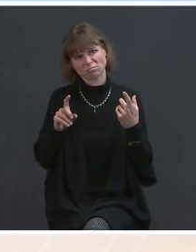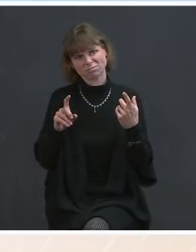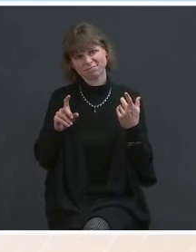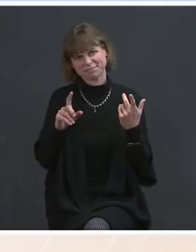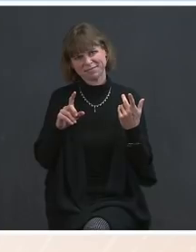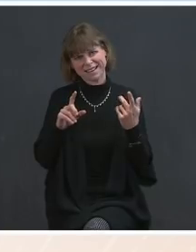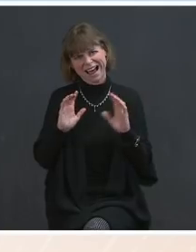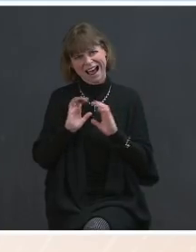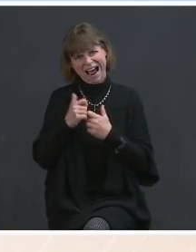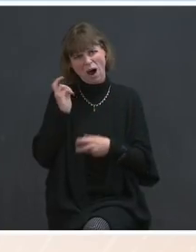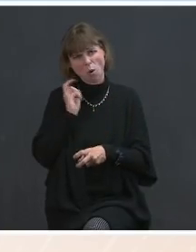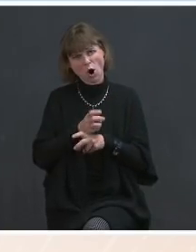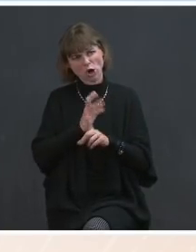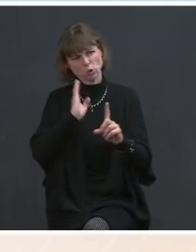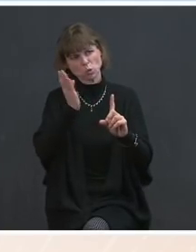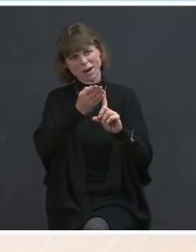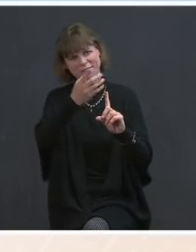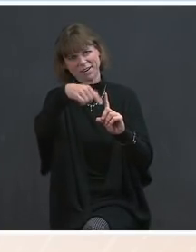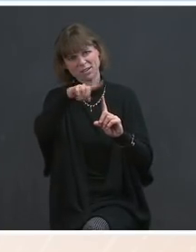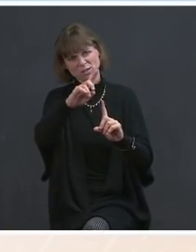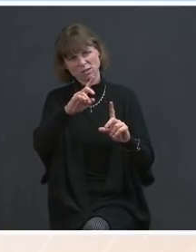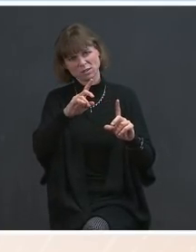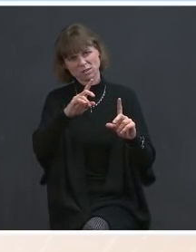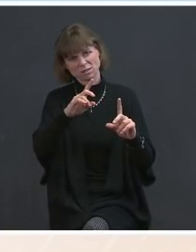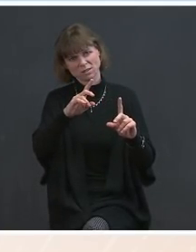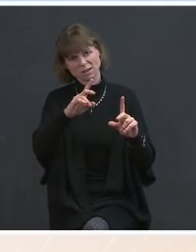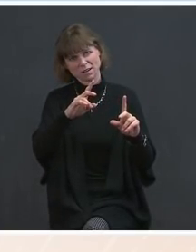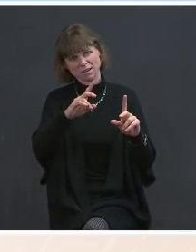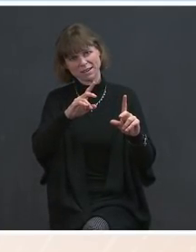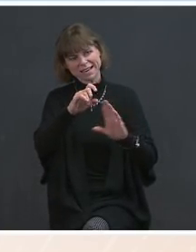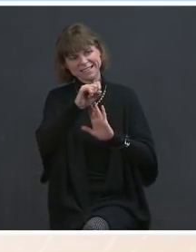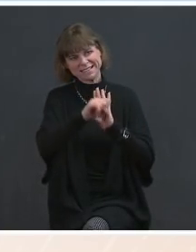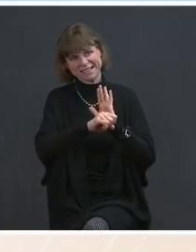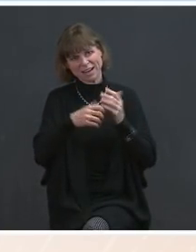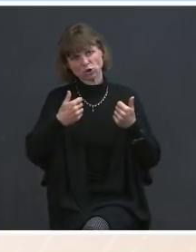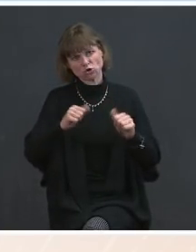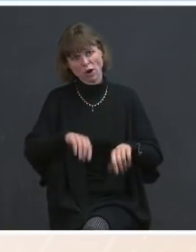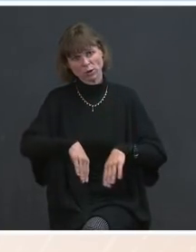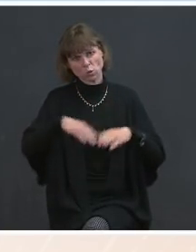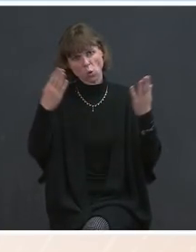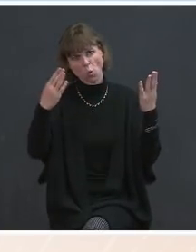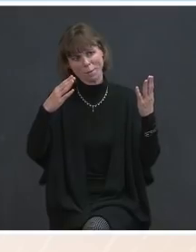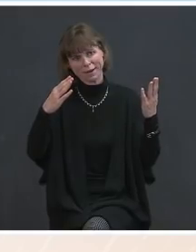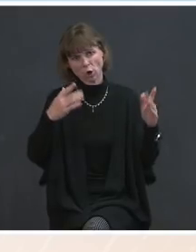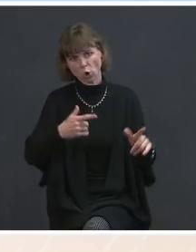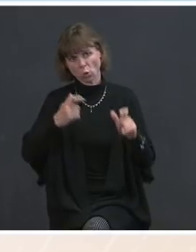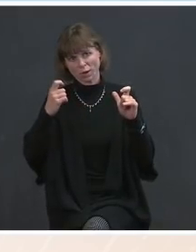that are trying to open up quickly that there are new federal rules that they need to follow instead?